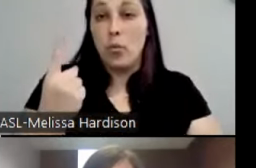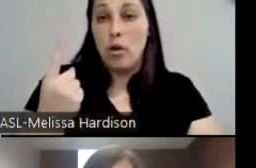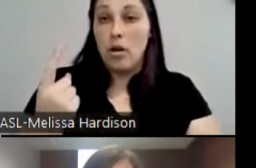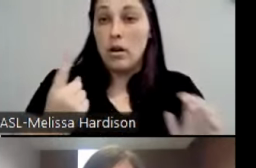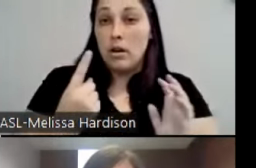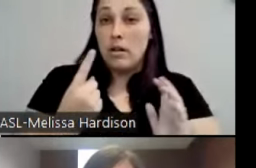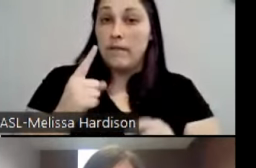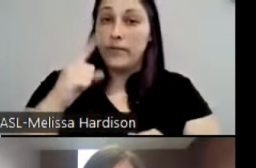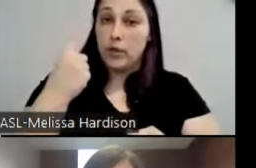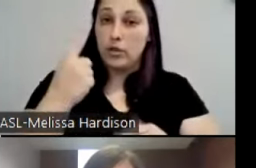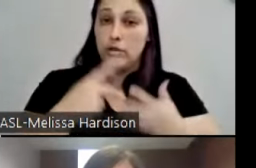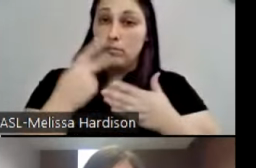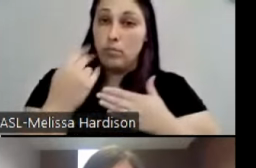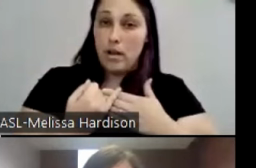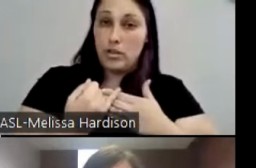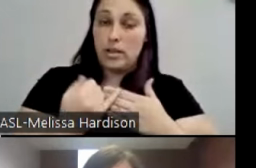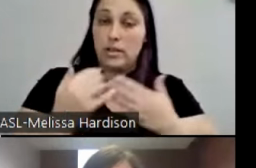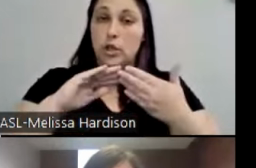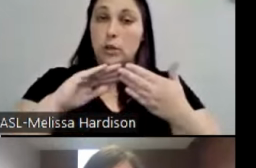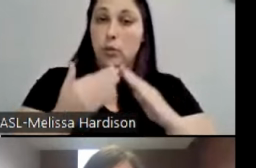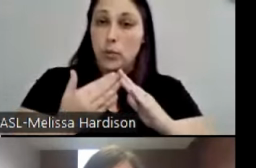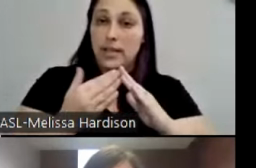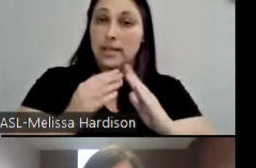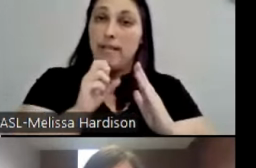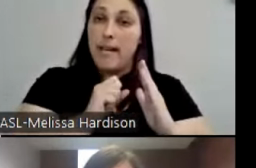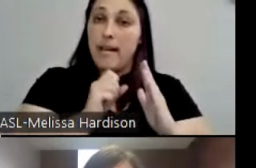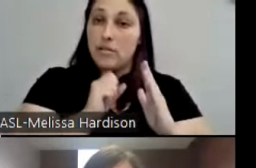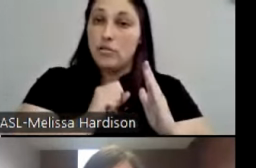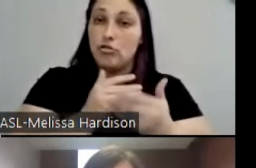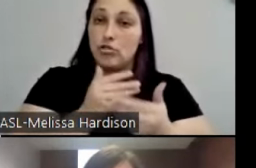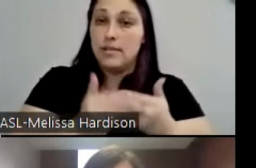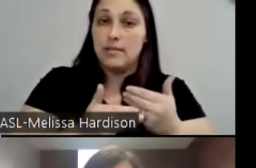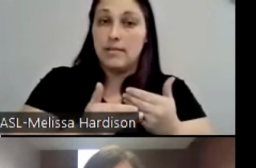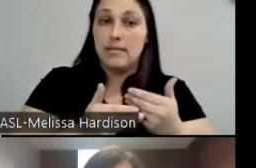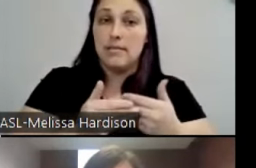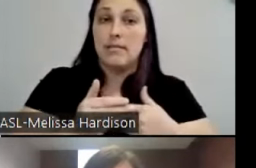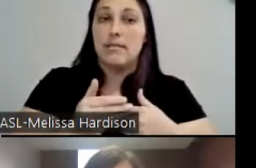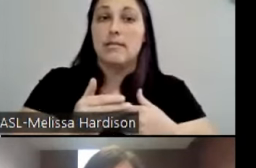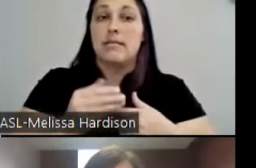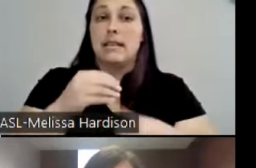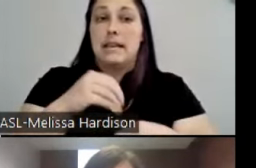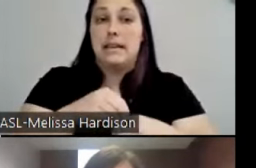If I can call you all back to your respective work situation!